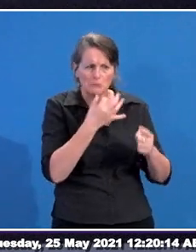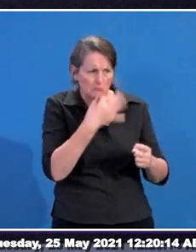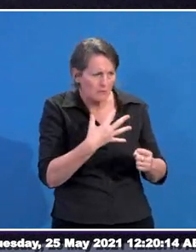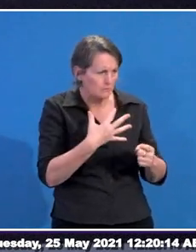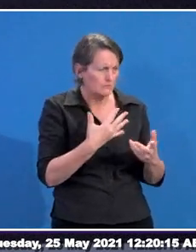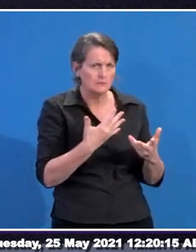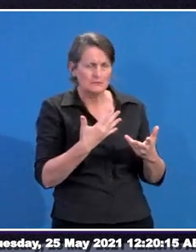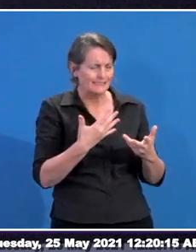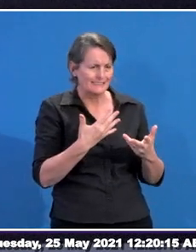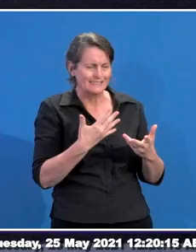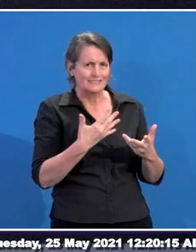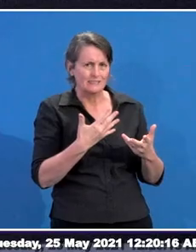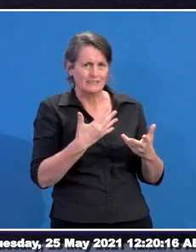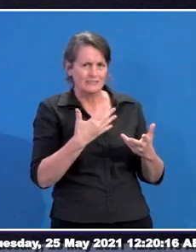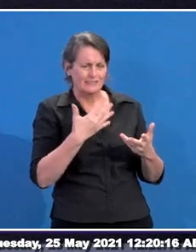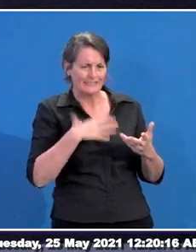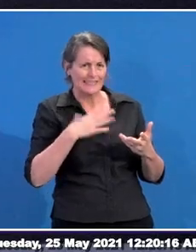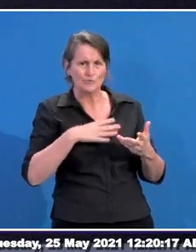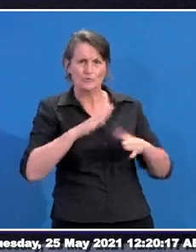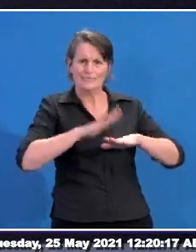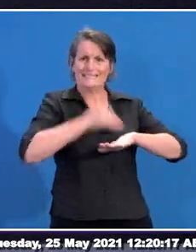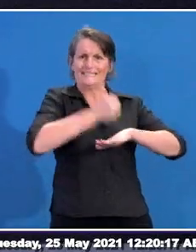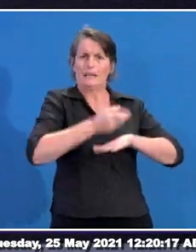and they had to start setting files all over again.